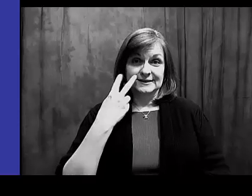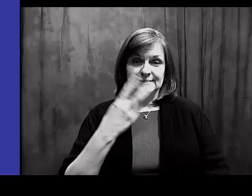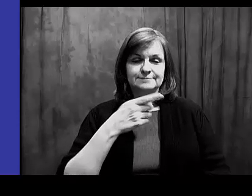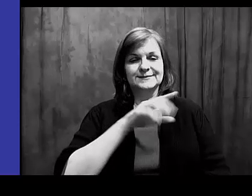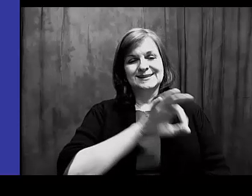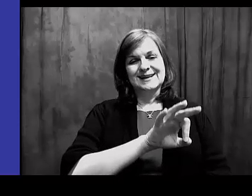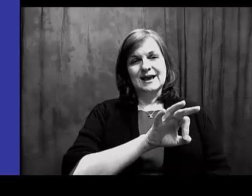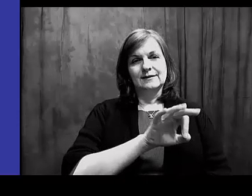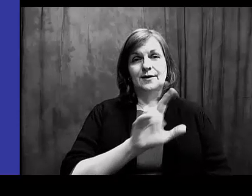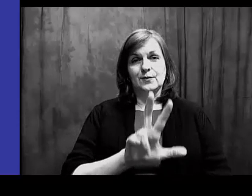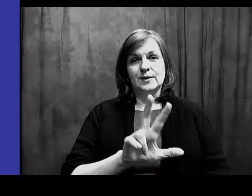right --- here